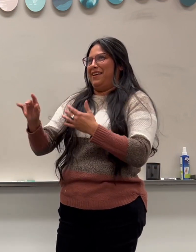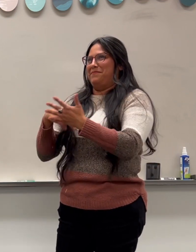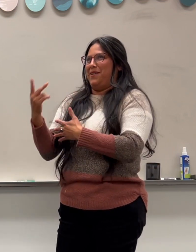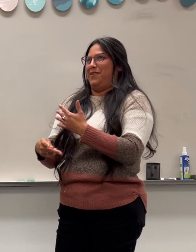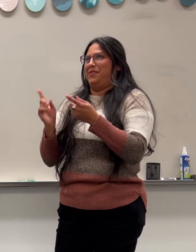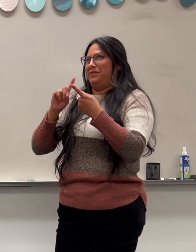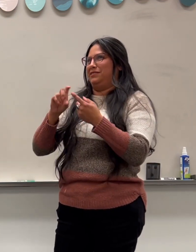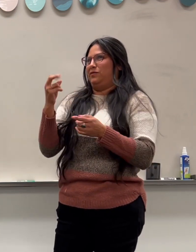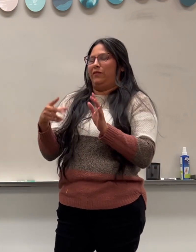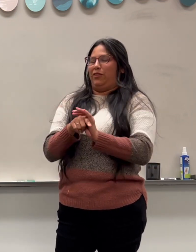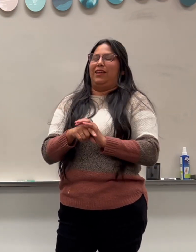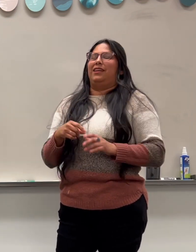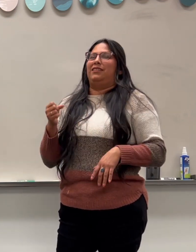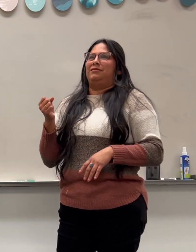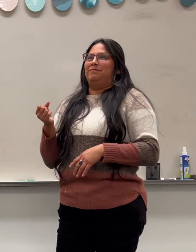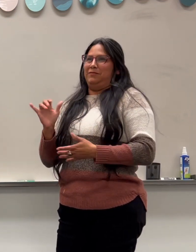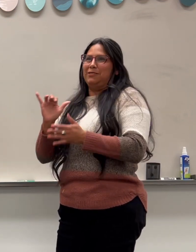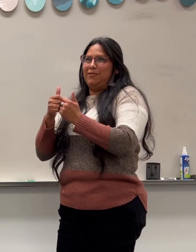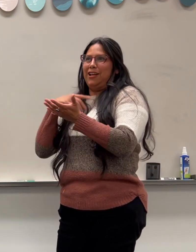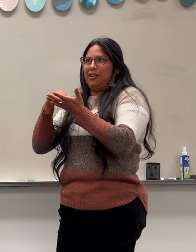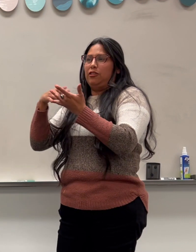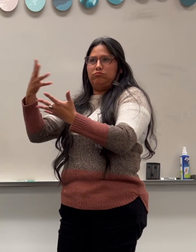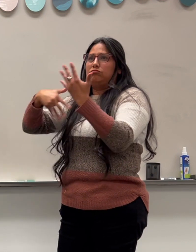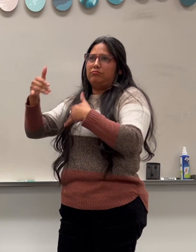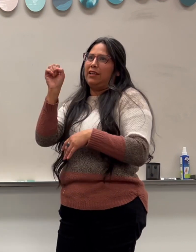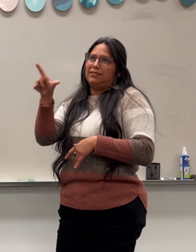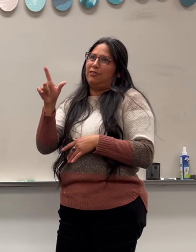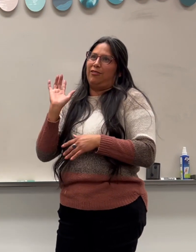of hearing program and graduated through that program and that's where I started